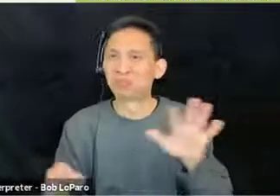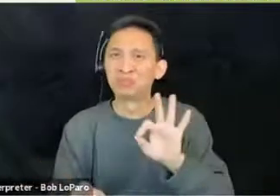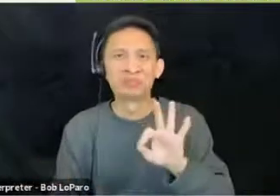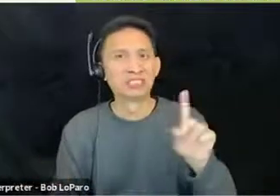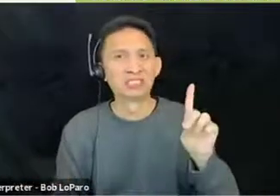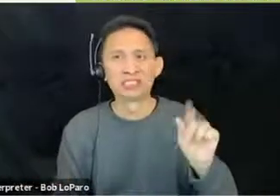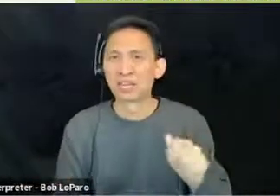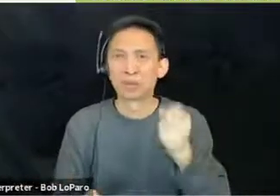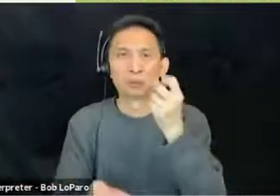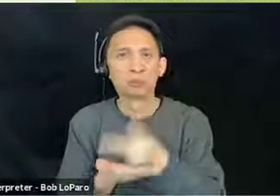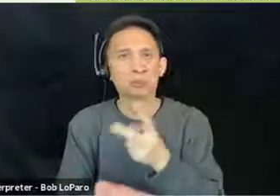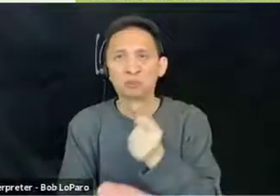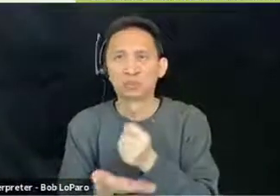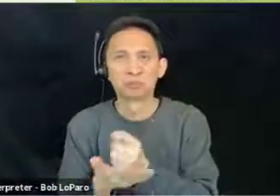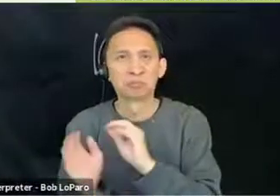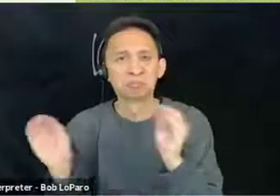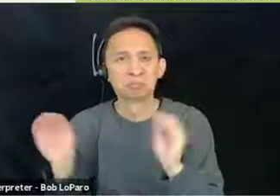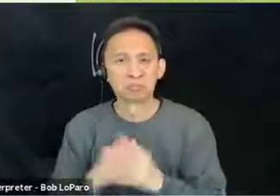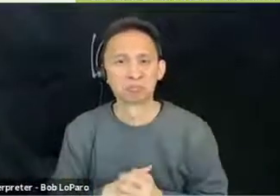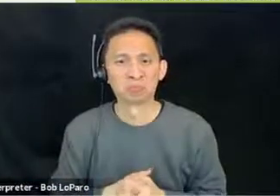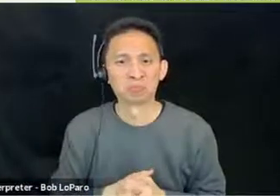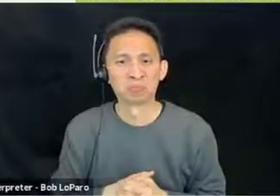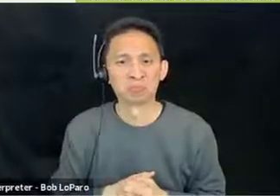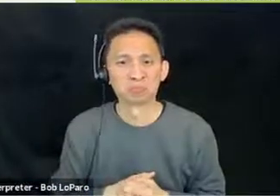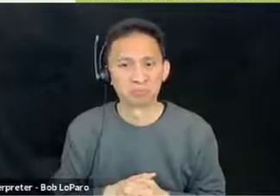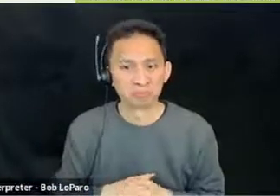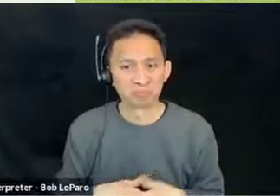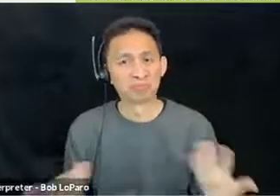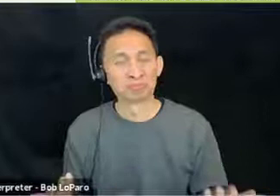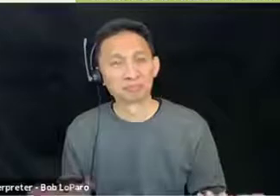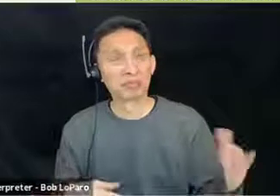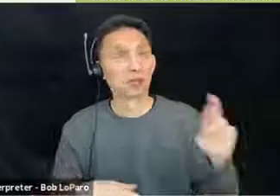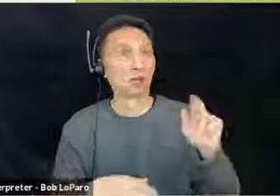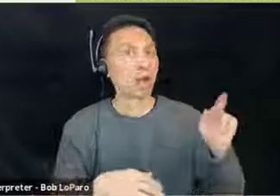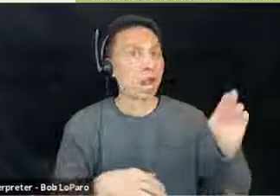Rare diseases impact more people than cancer and aids combined.